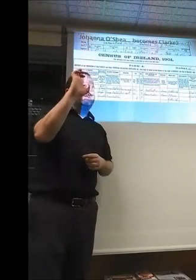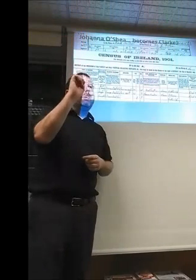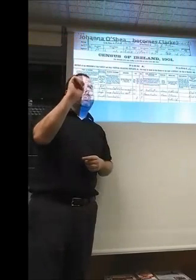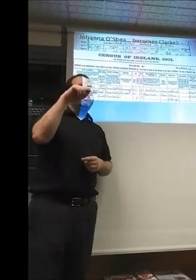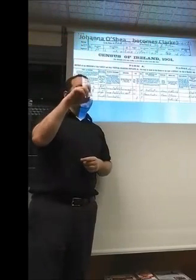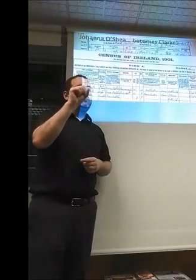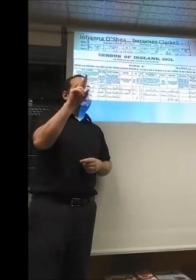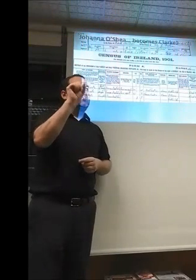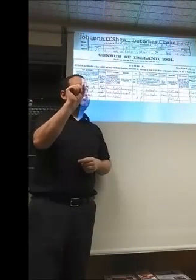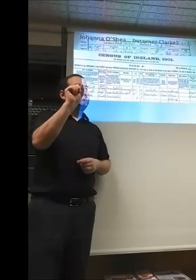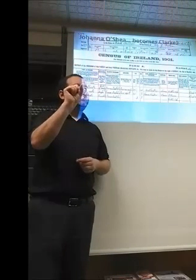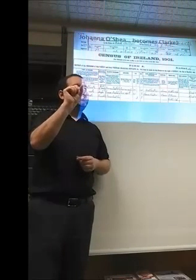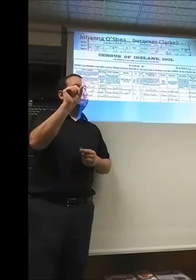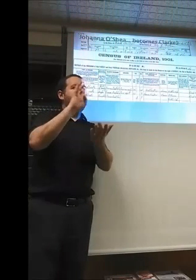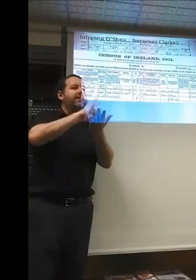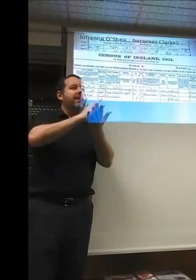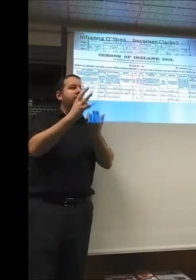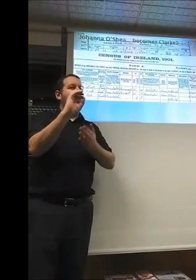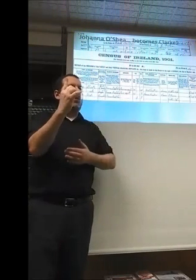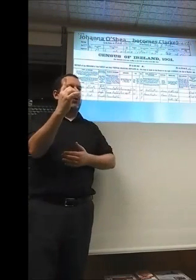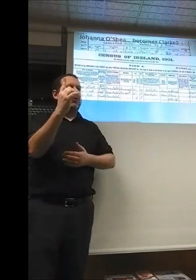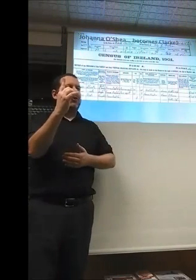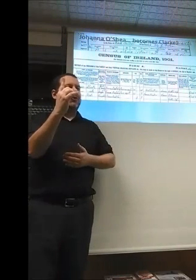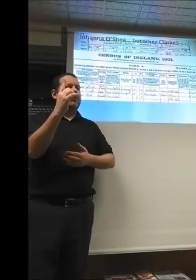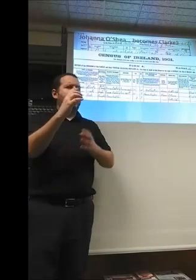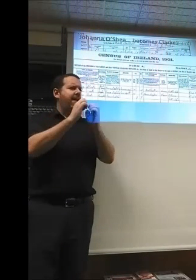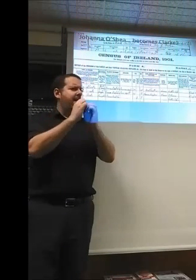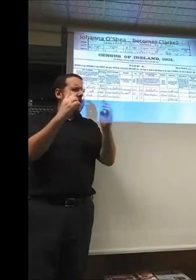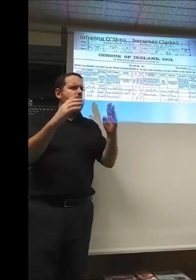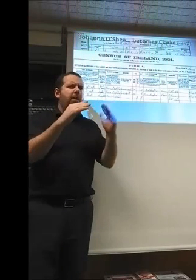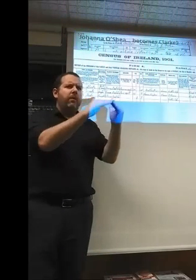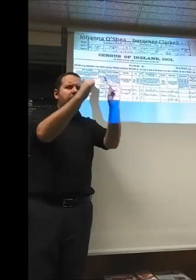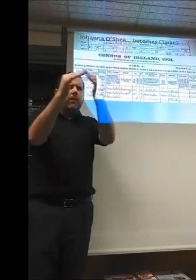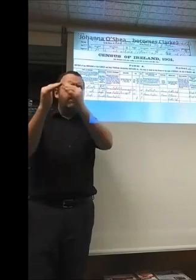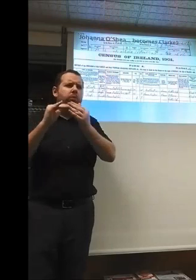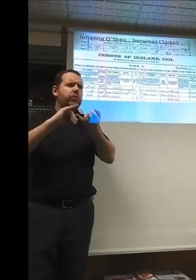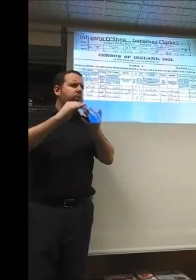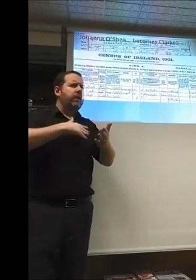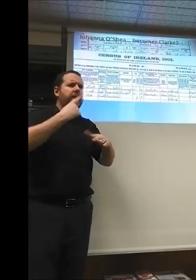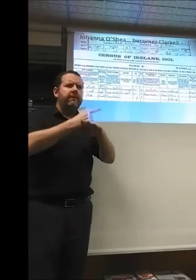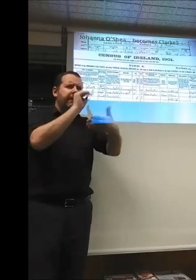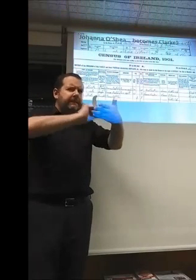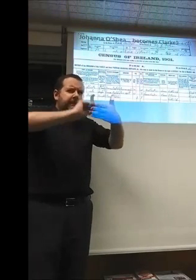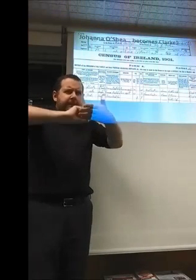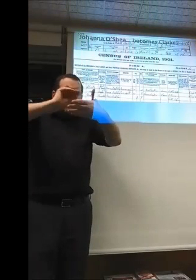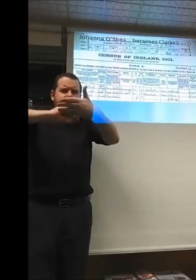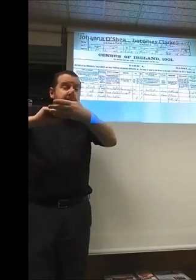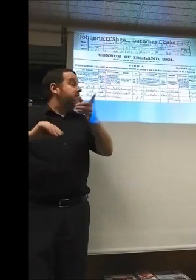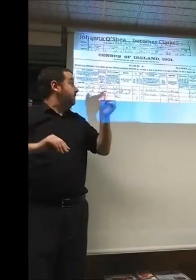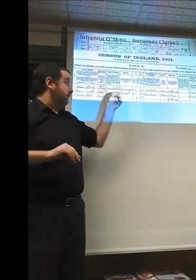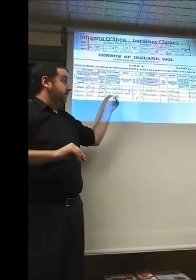for this interpreter. then the court decided that they didn’t need it they’d just write everything down.